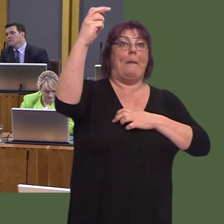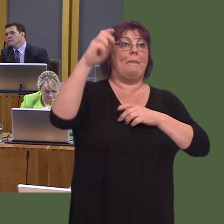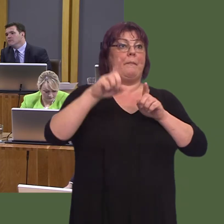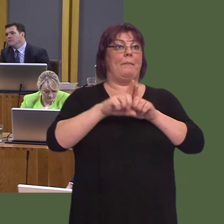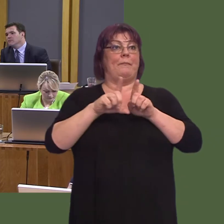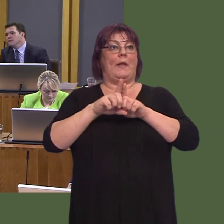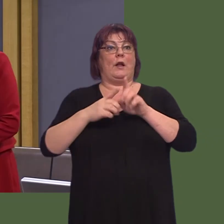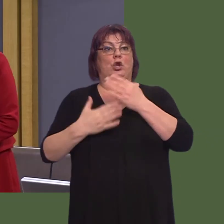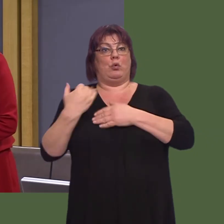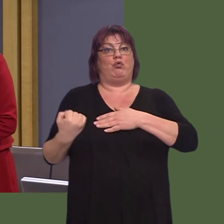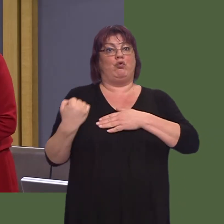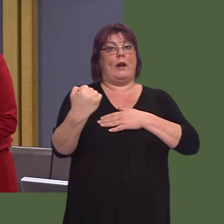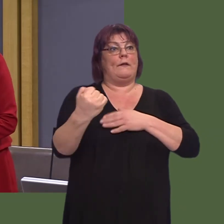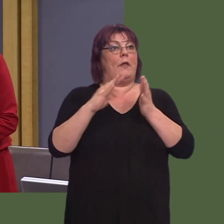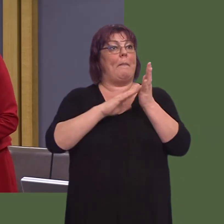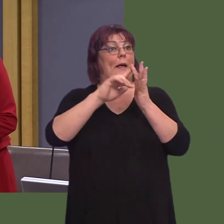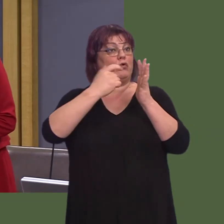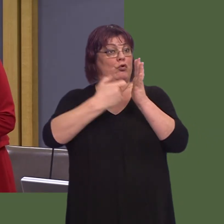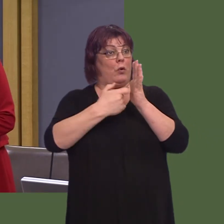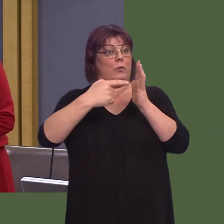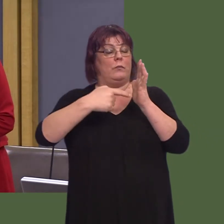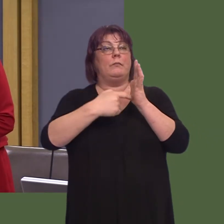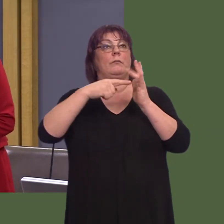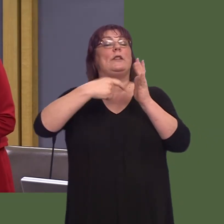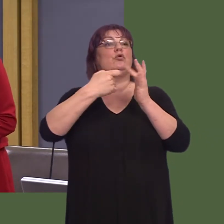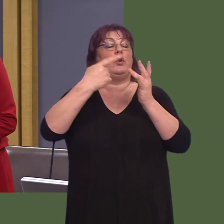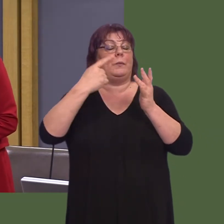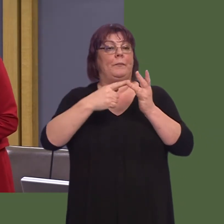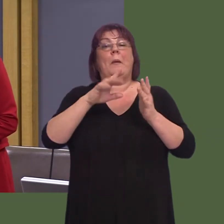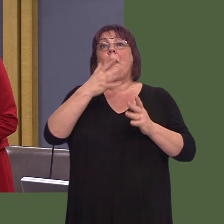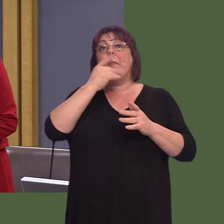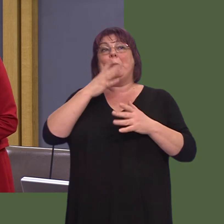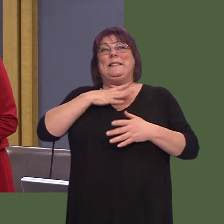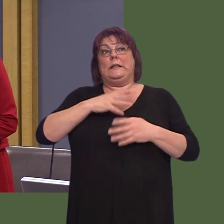that the metro will bring, but in the meantime people rely on buses to get themselves to